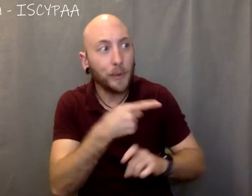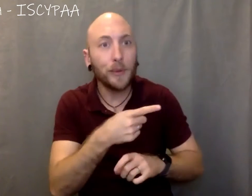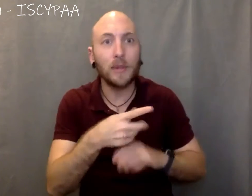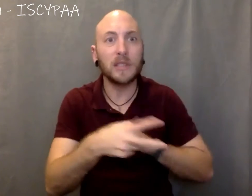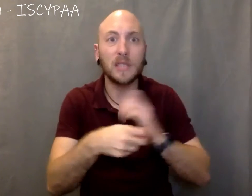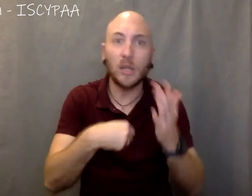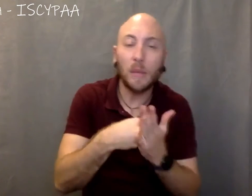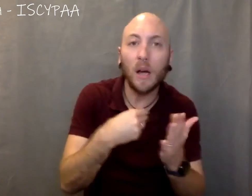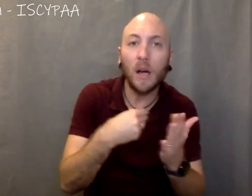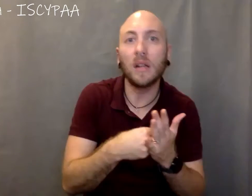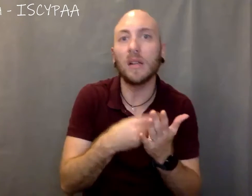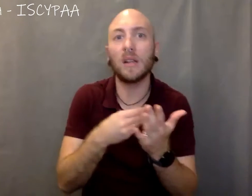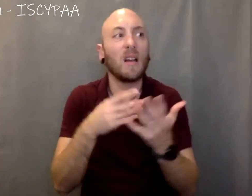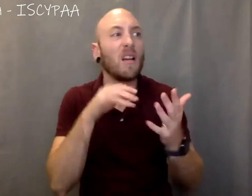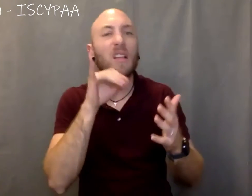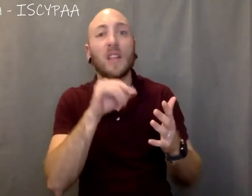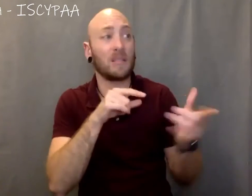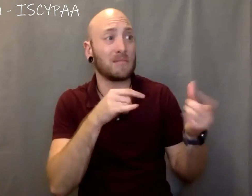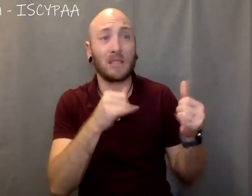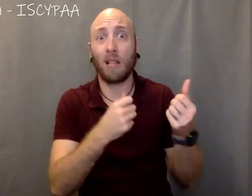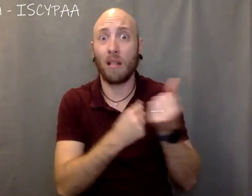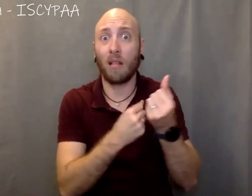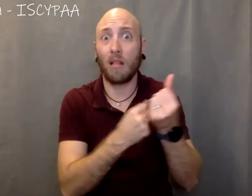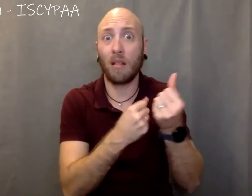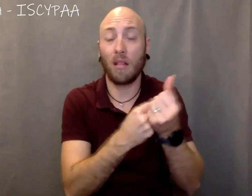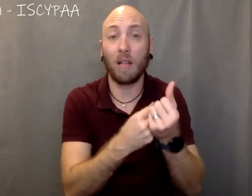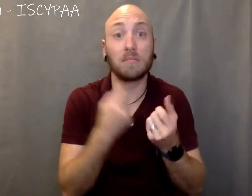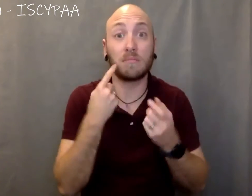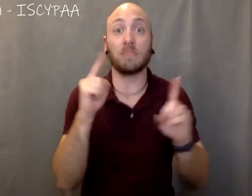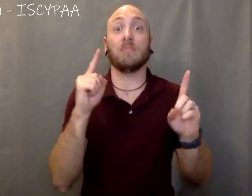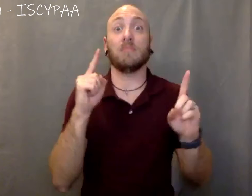and stuff like that like she supported me and. And this time when she caught me she, you know,